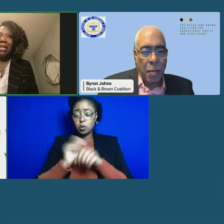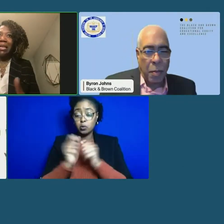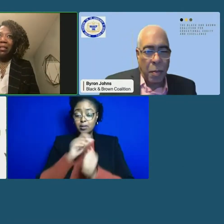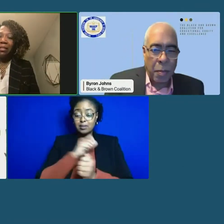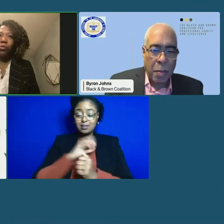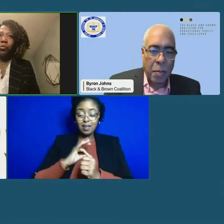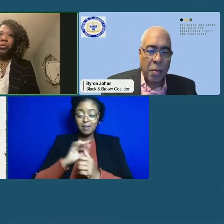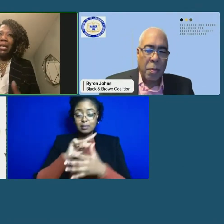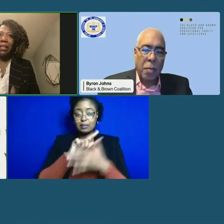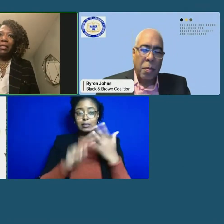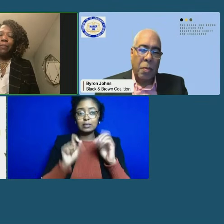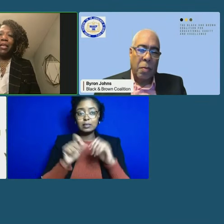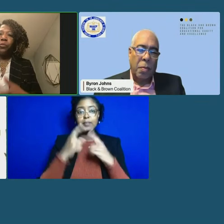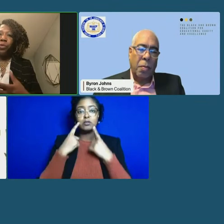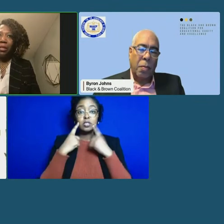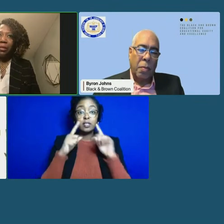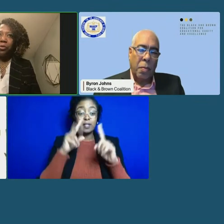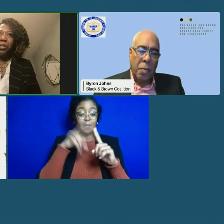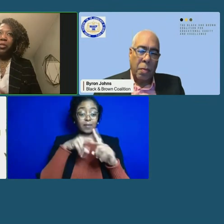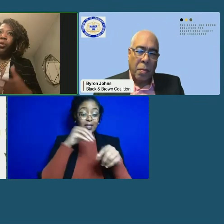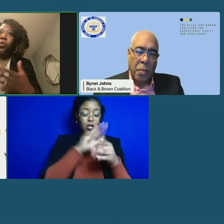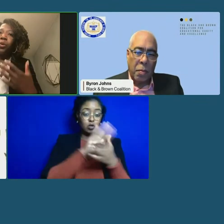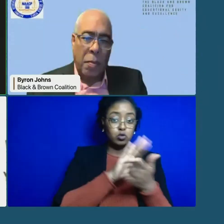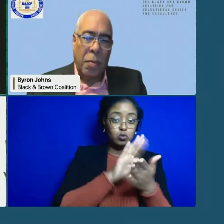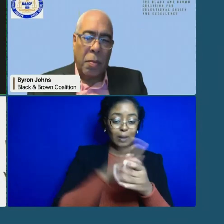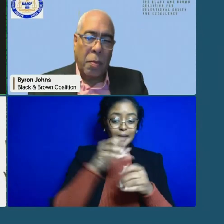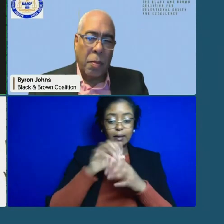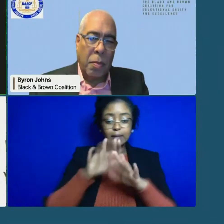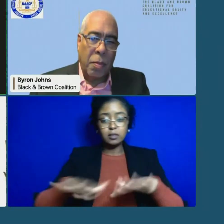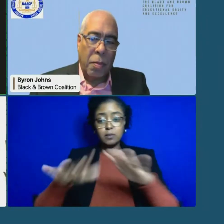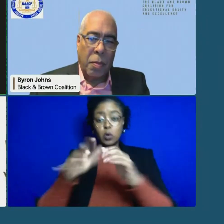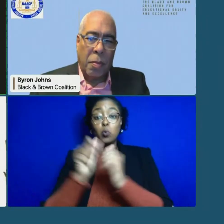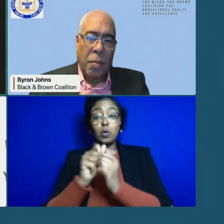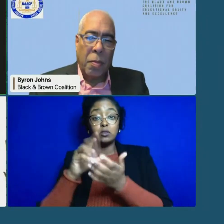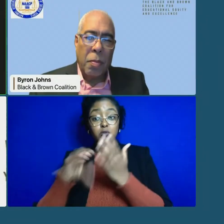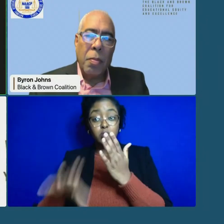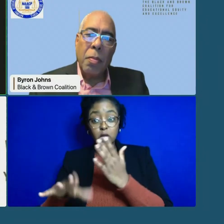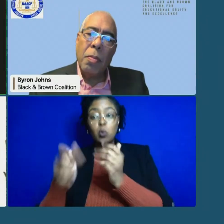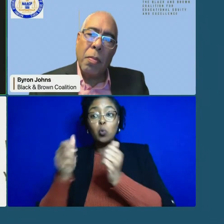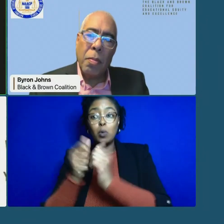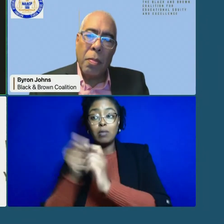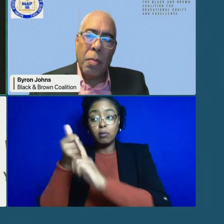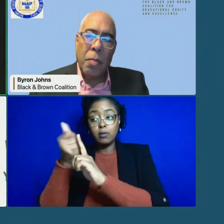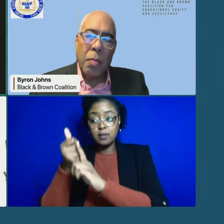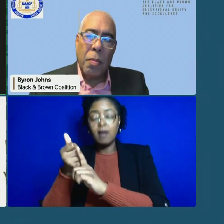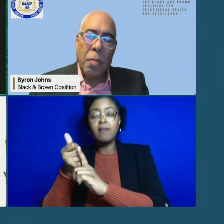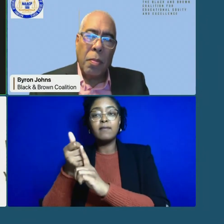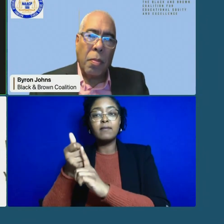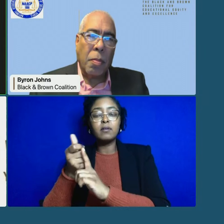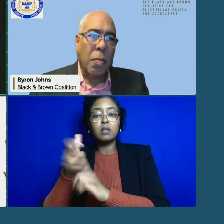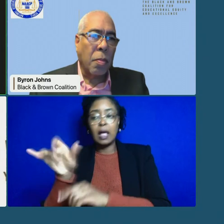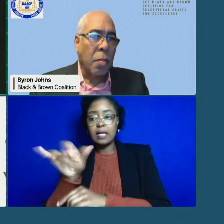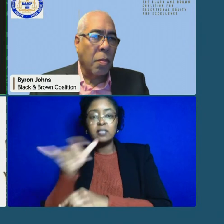to have to be. We have to be able to work with the staff so that these things can be successfully implemented in the